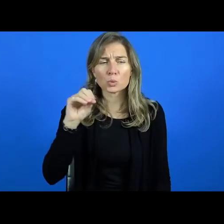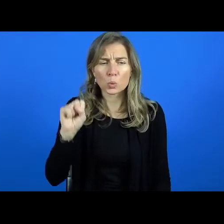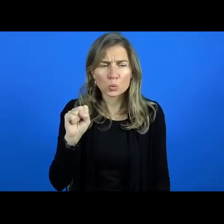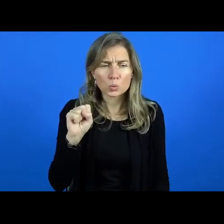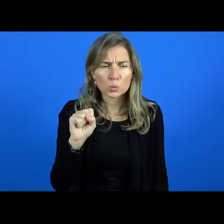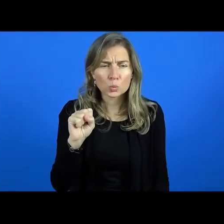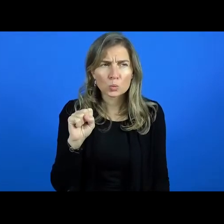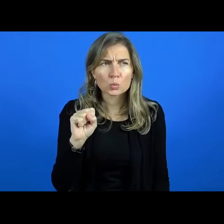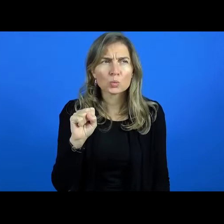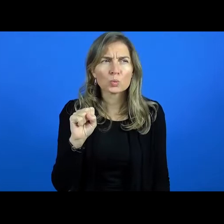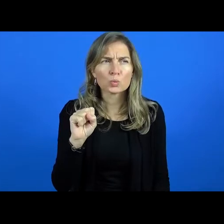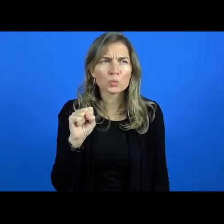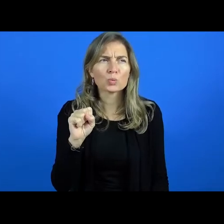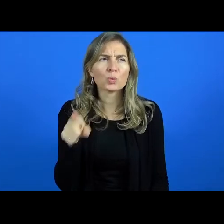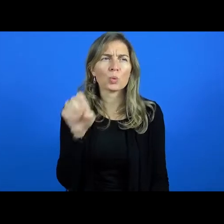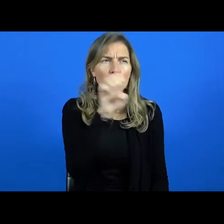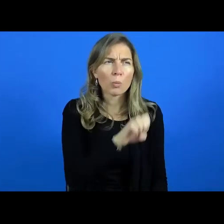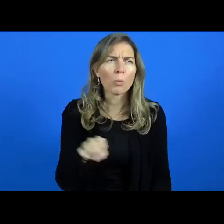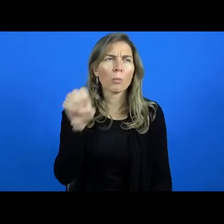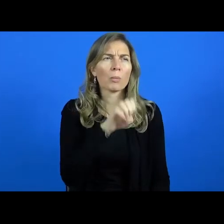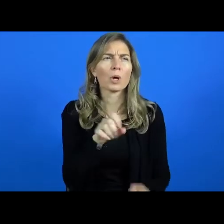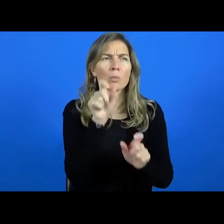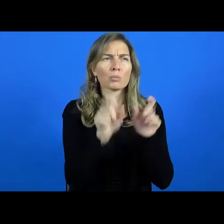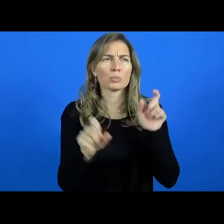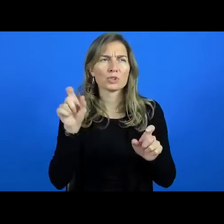it was when we had the first big session with the EU,